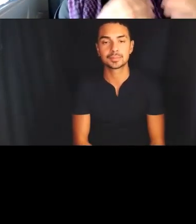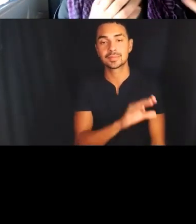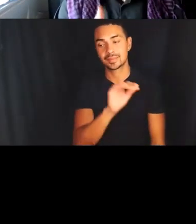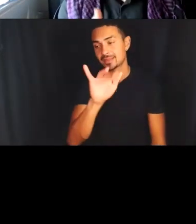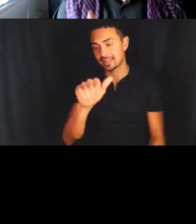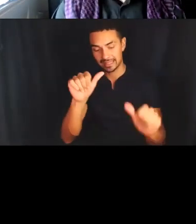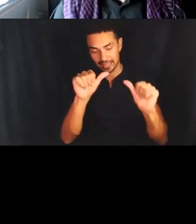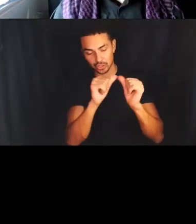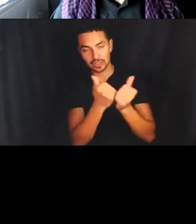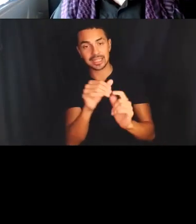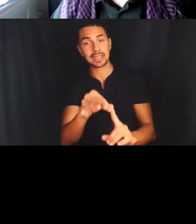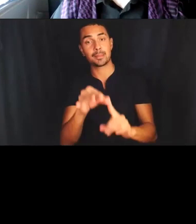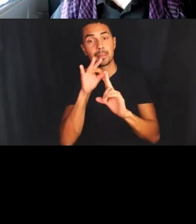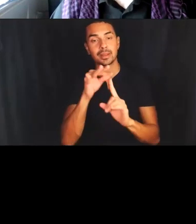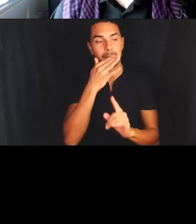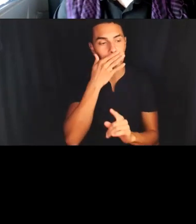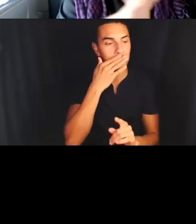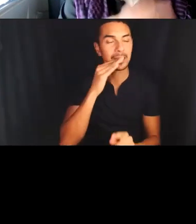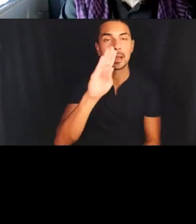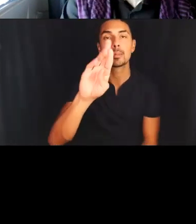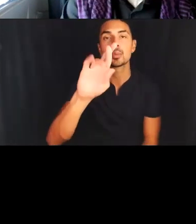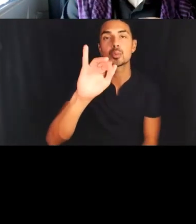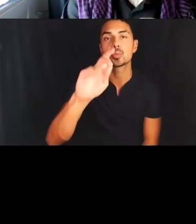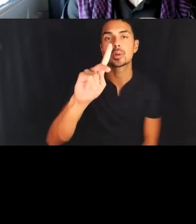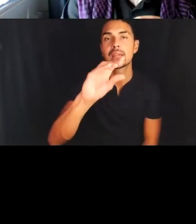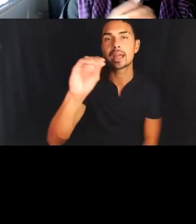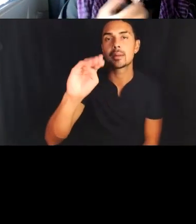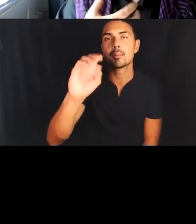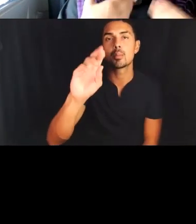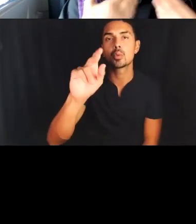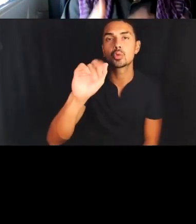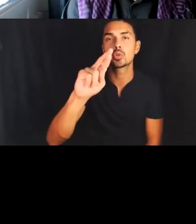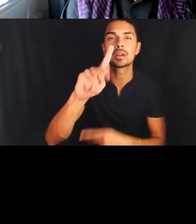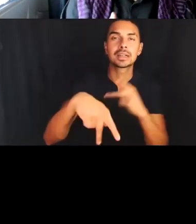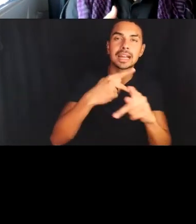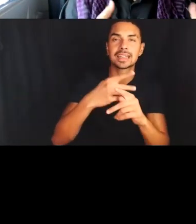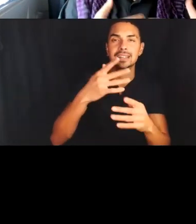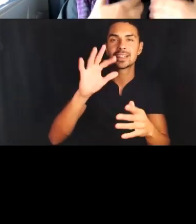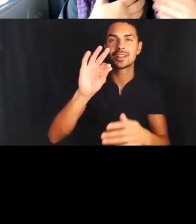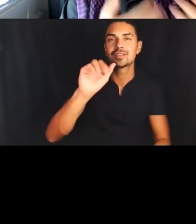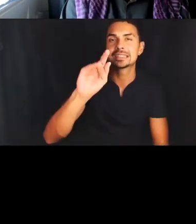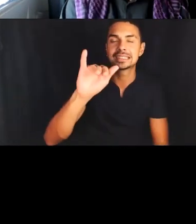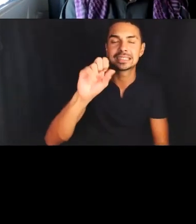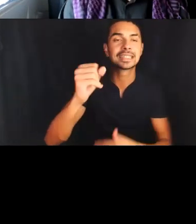especially if they have brick and mortar kind of facilities. But even if people are on the street,